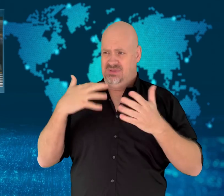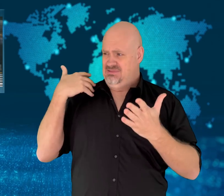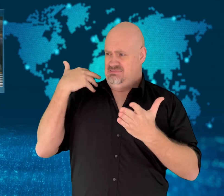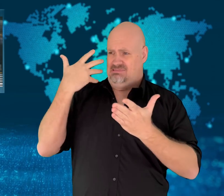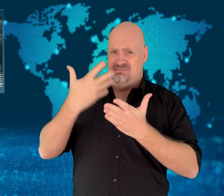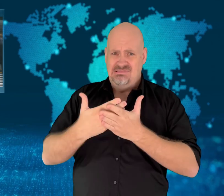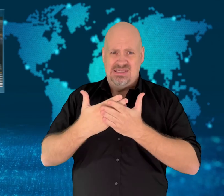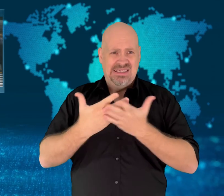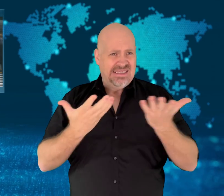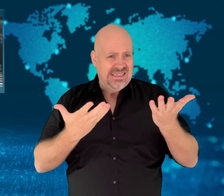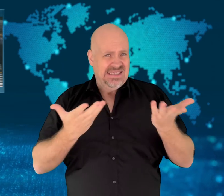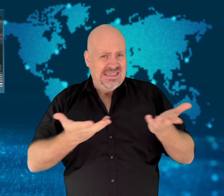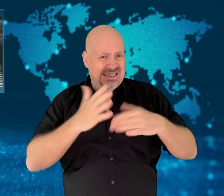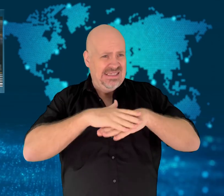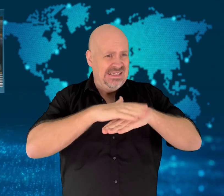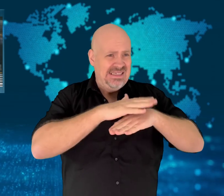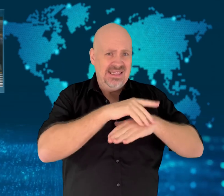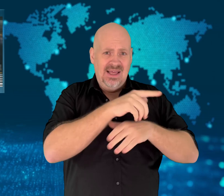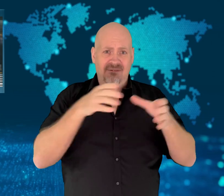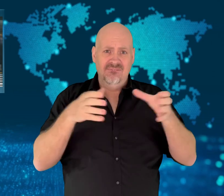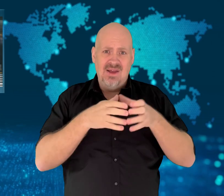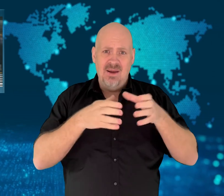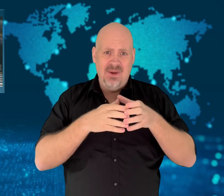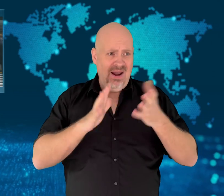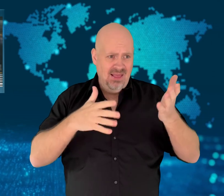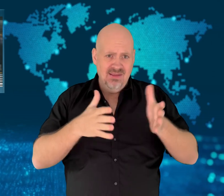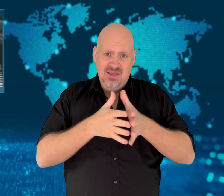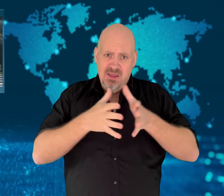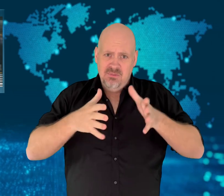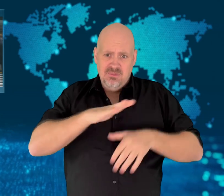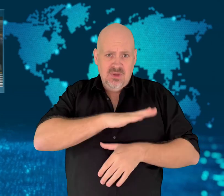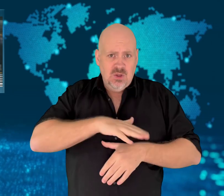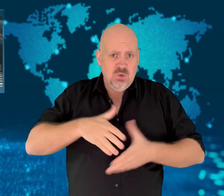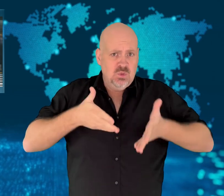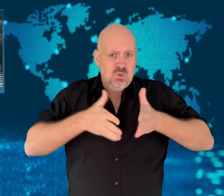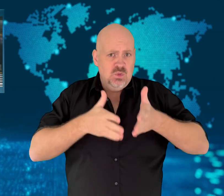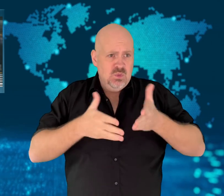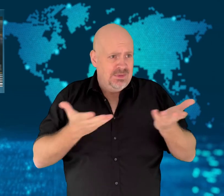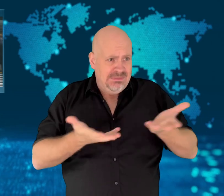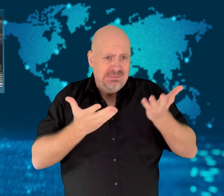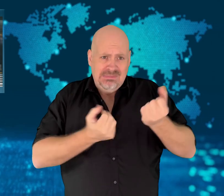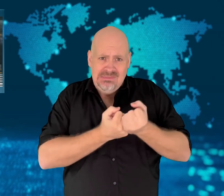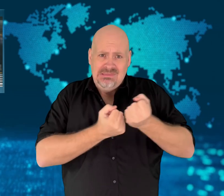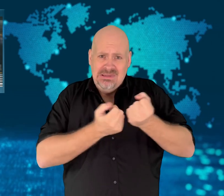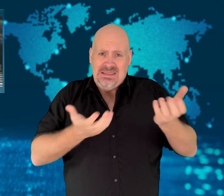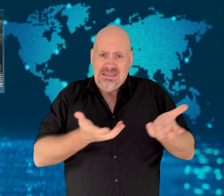Japan has tried to encourage families to have more children in the past.